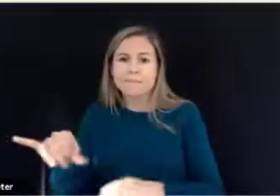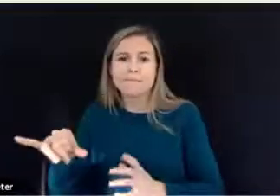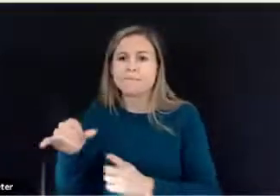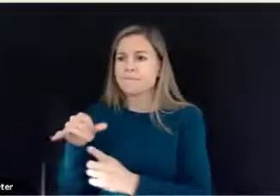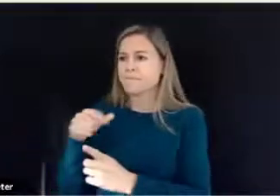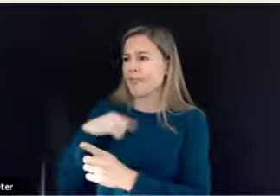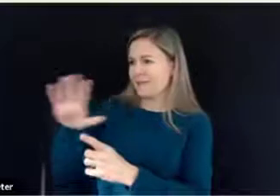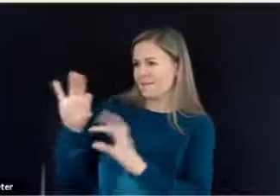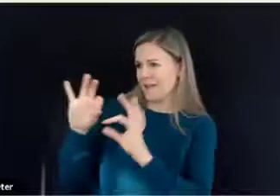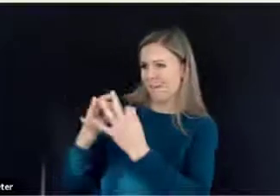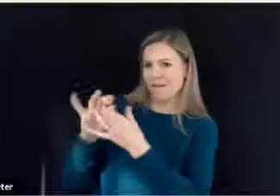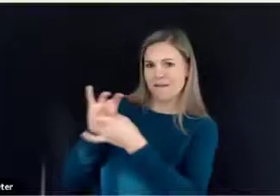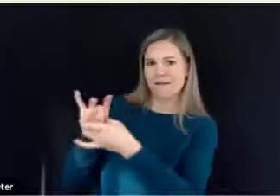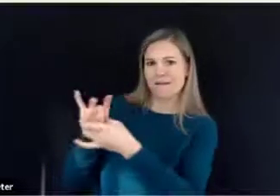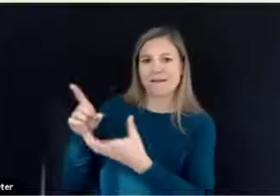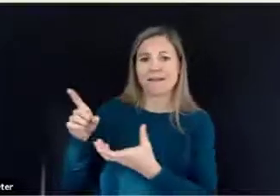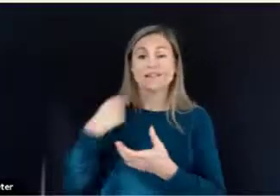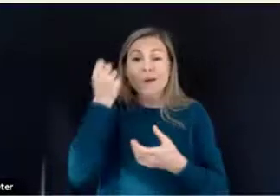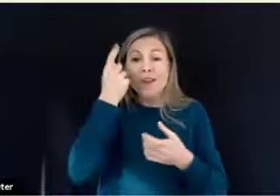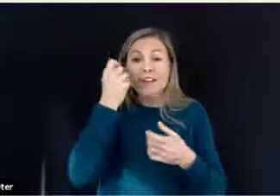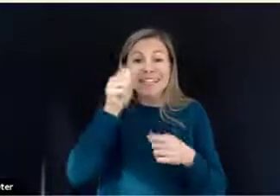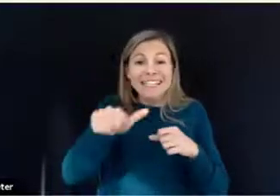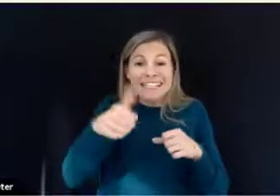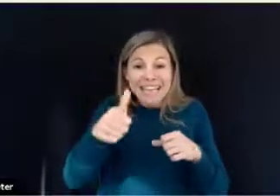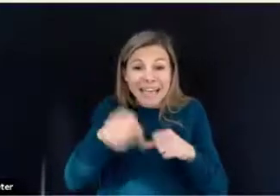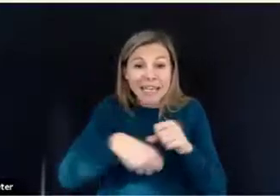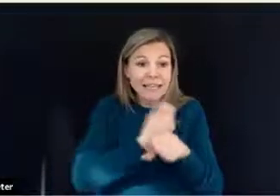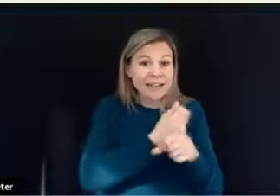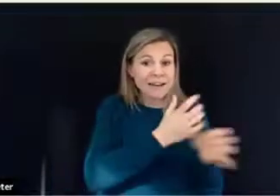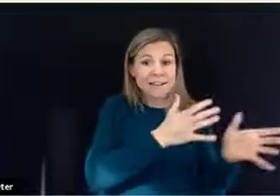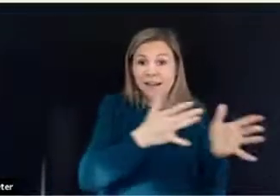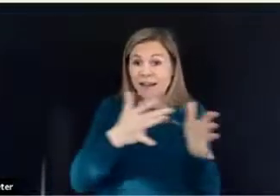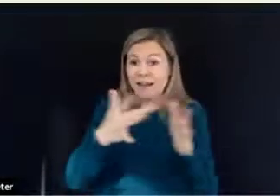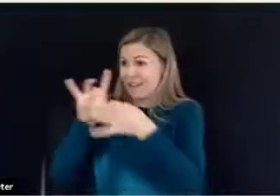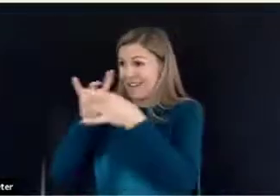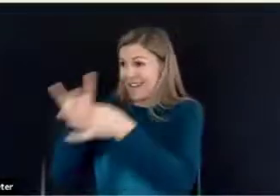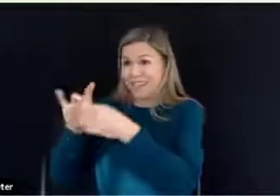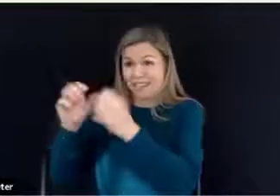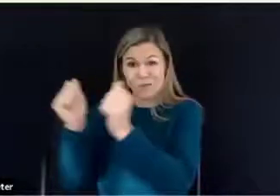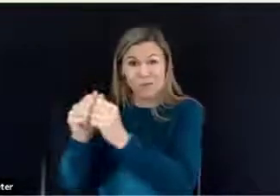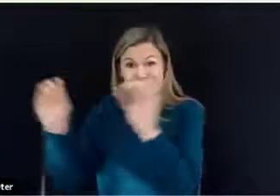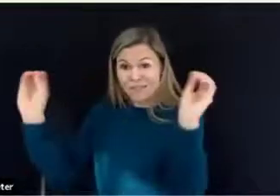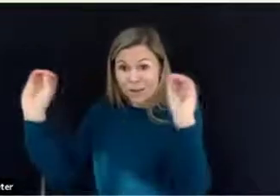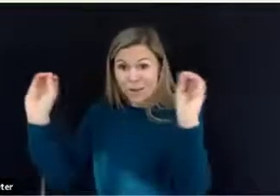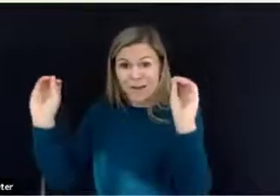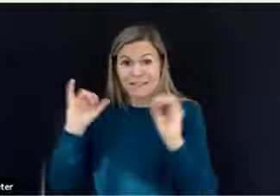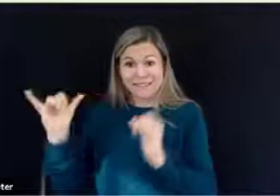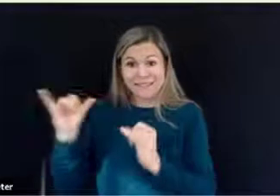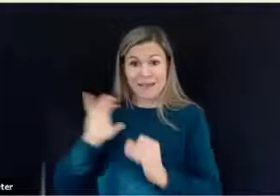We went over a decade and I struggled to find words, which is hard for many people to believe